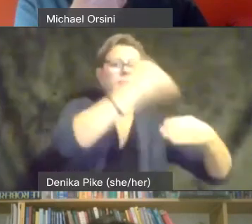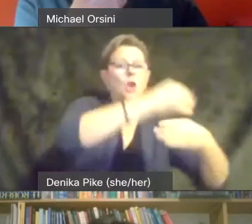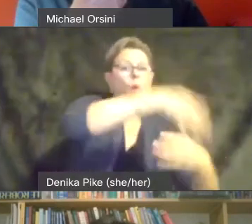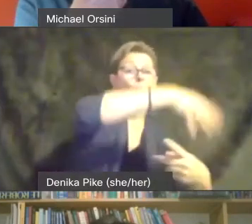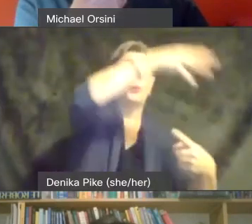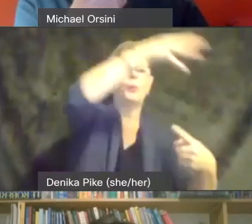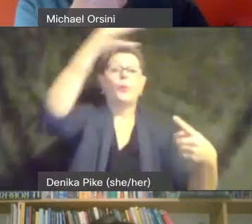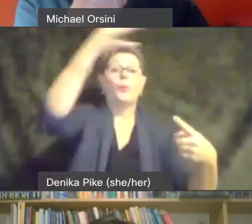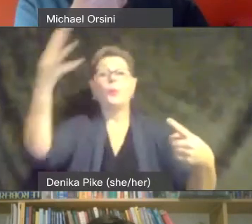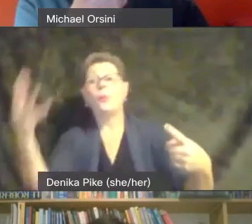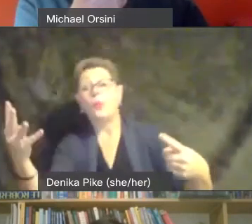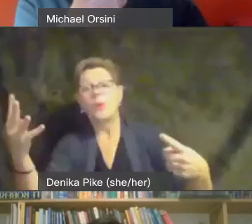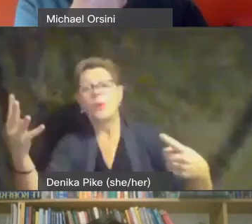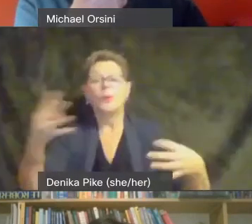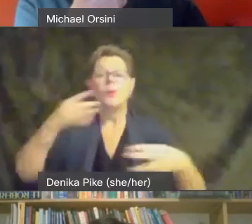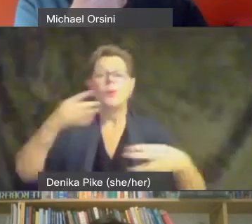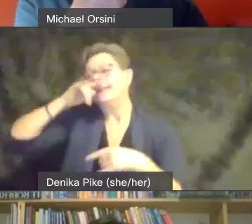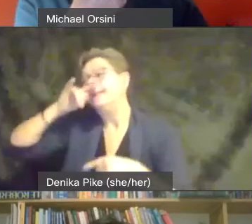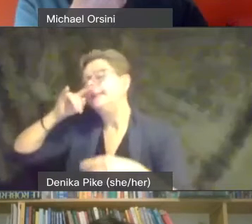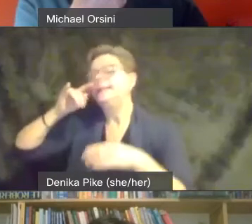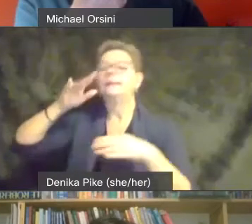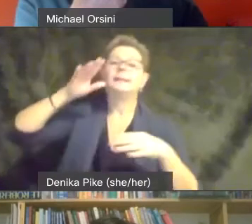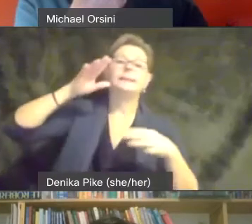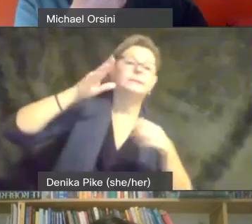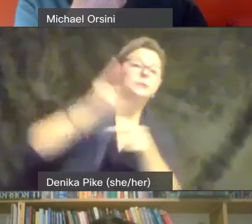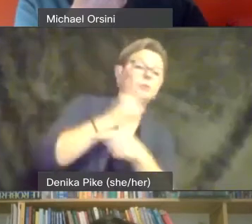Kids and lots of people are using a variety of ways.